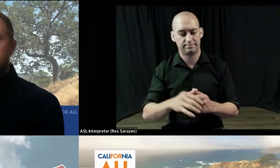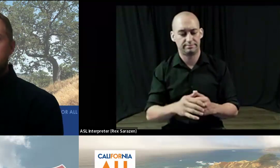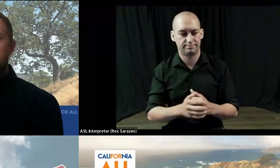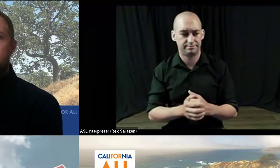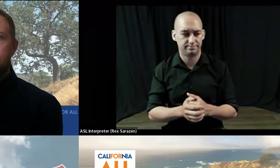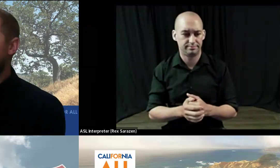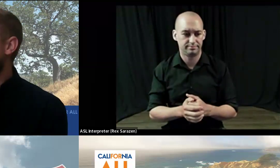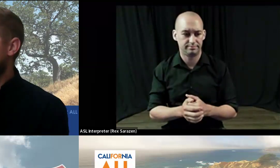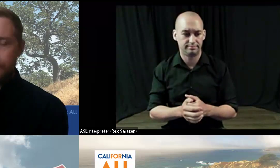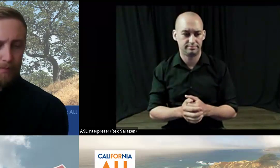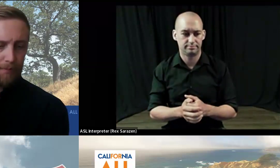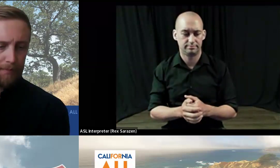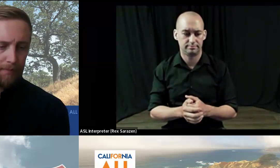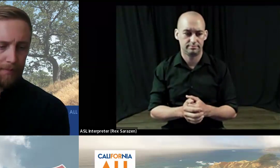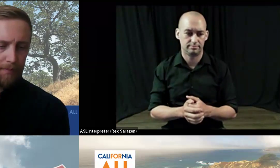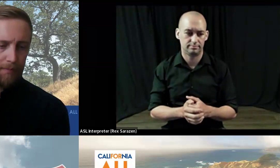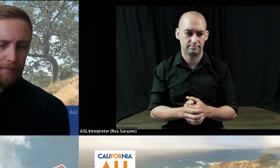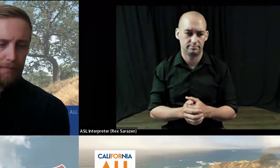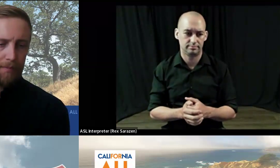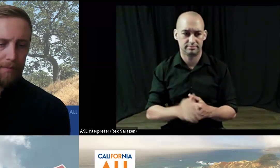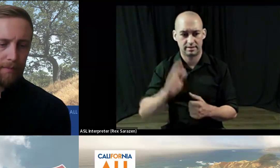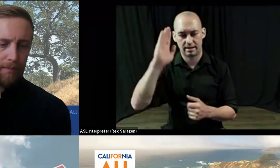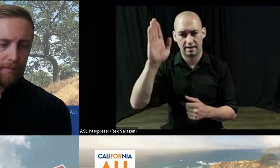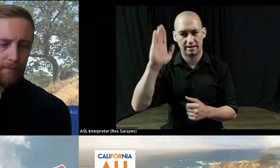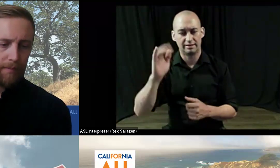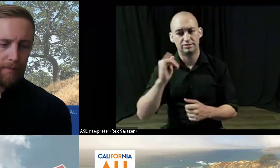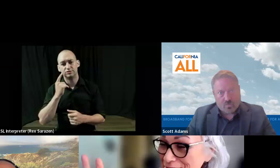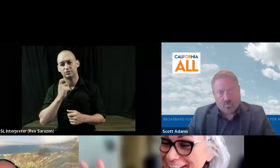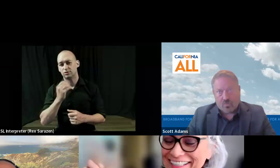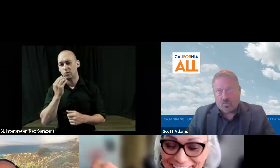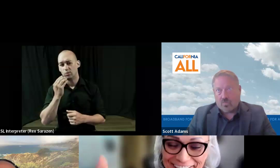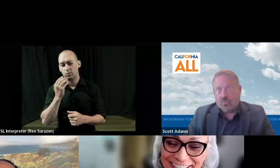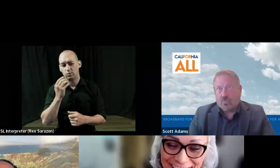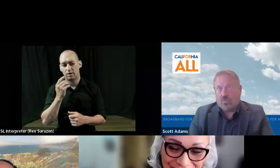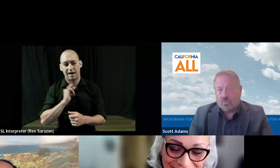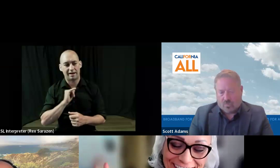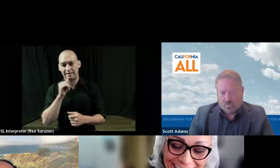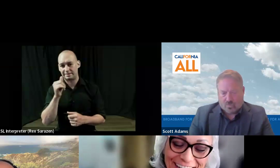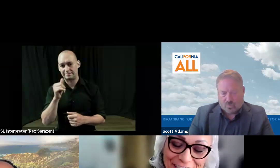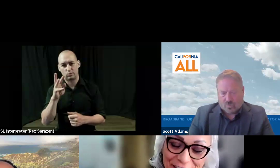I'm. Hi, I just wanted I wasn't going to speak until the gentleman